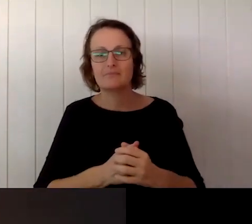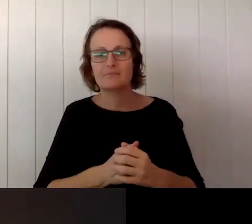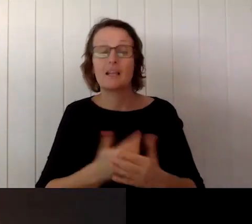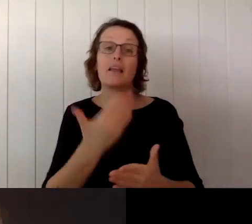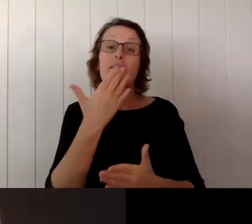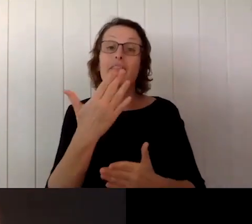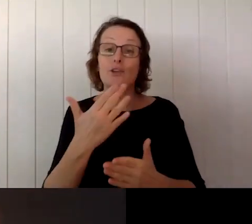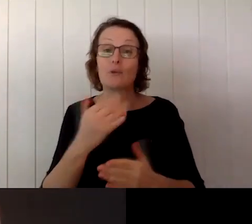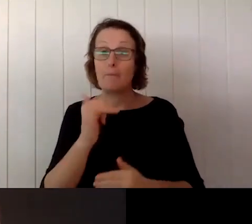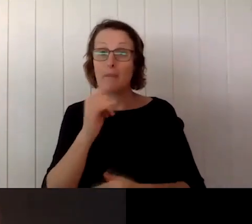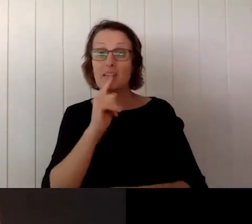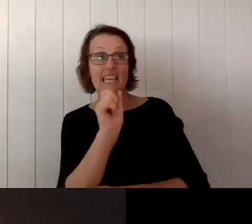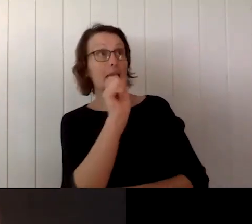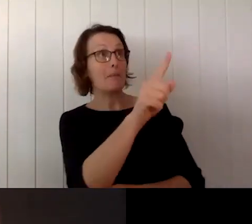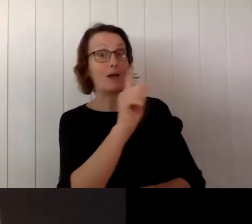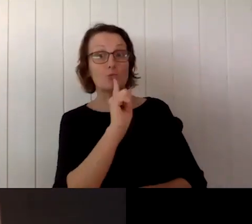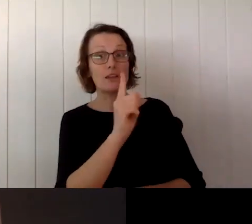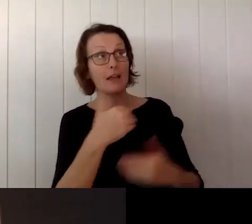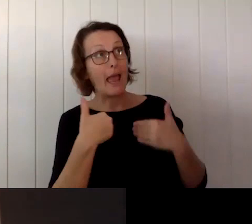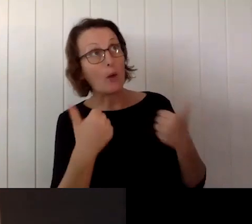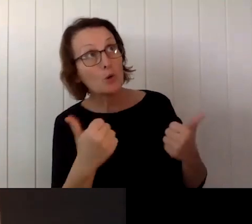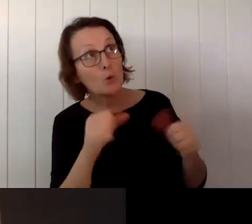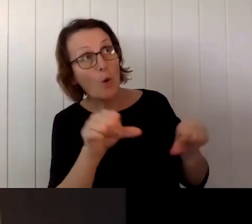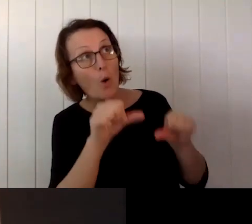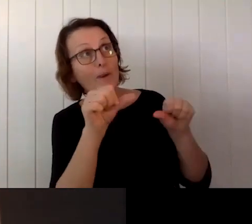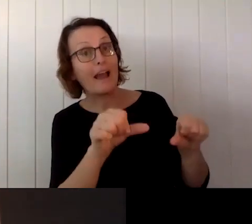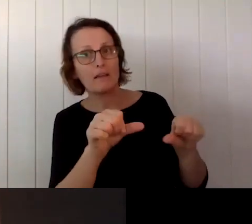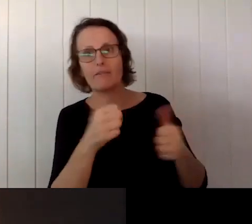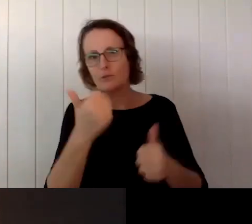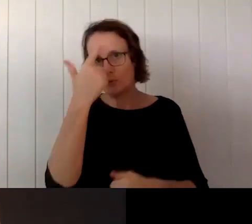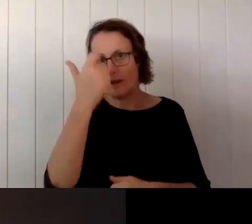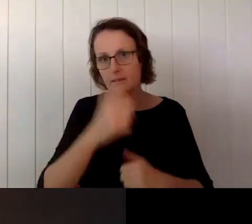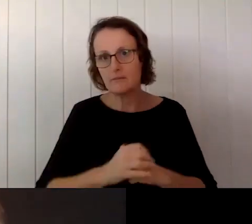"How are you? Are you OK?" As another thought. OK, we'll move on